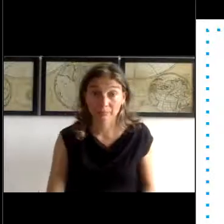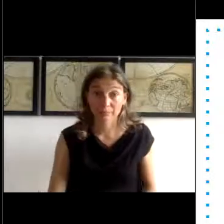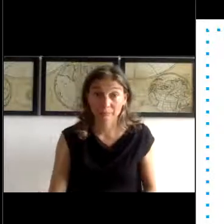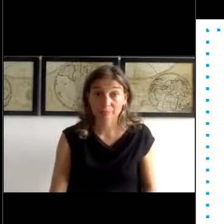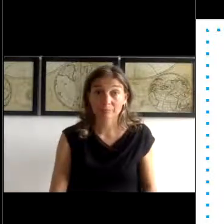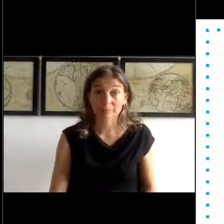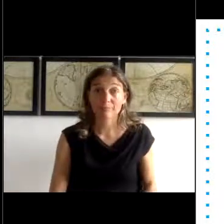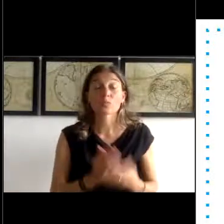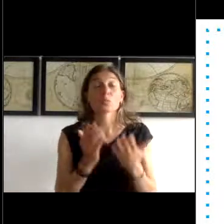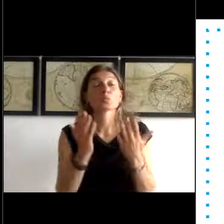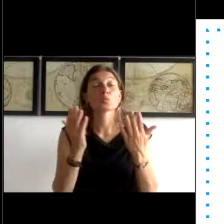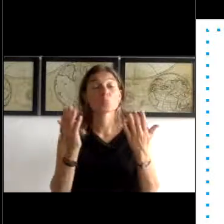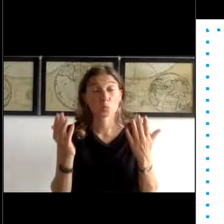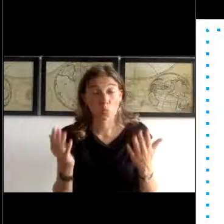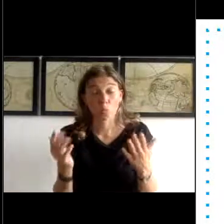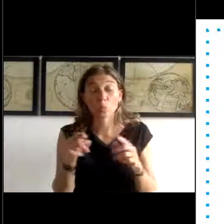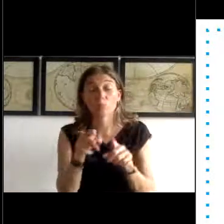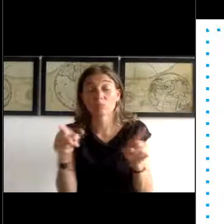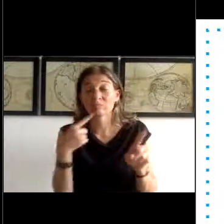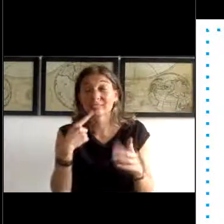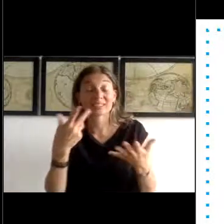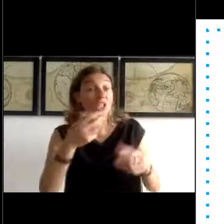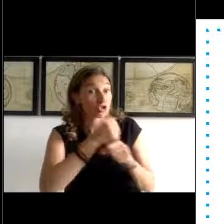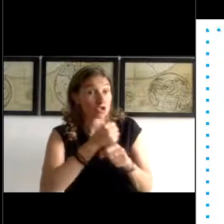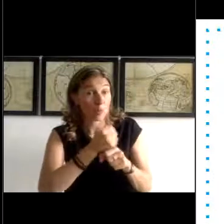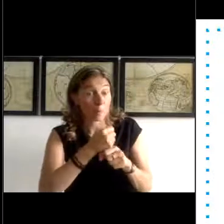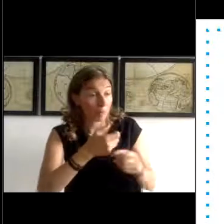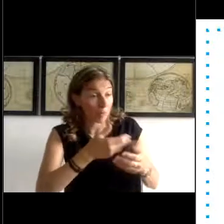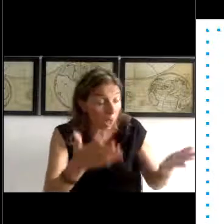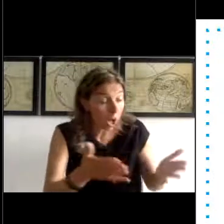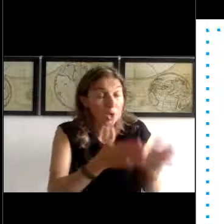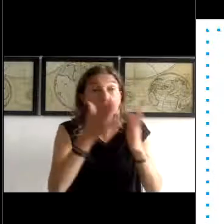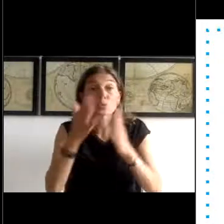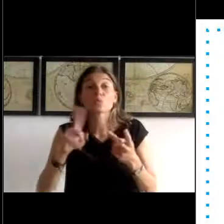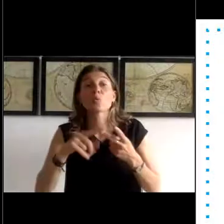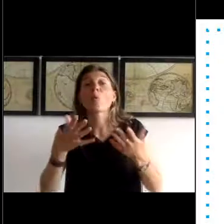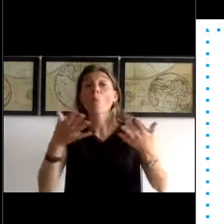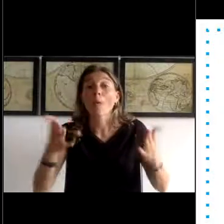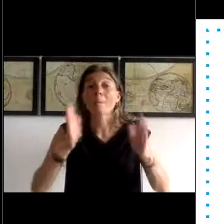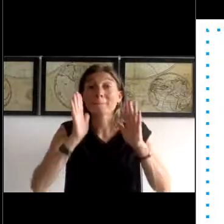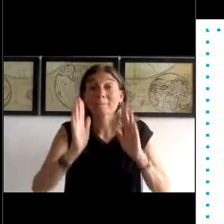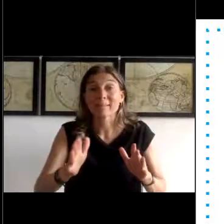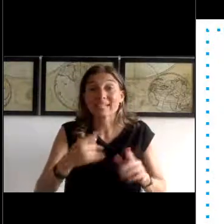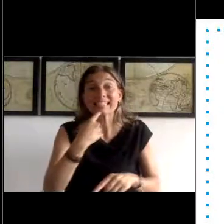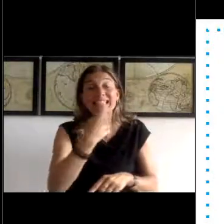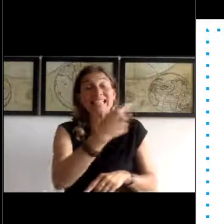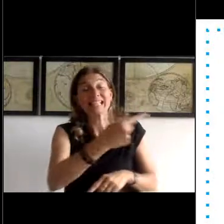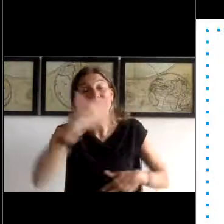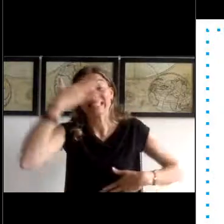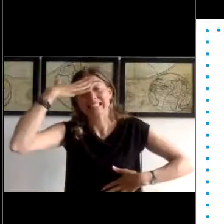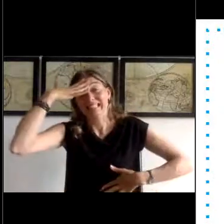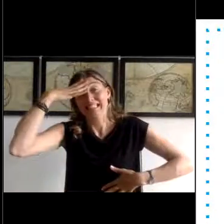in the legal proposal and also with a very clear framework. I think this is something to be very much welcomed.